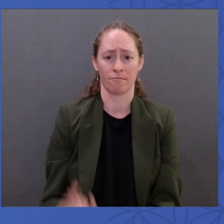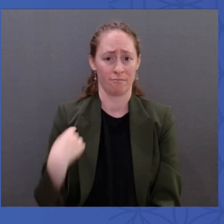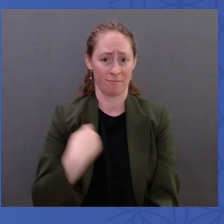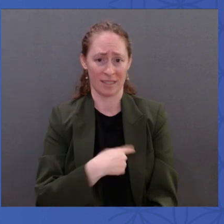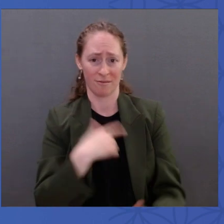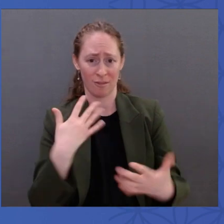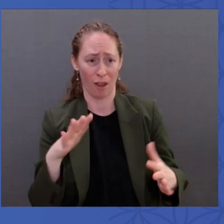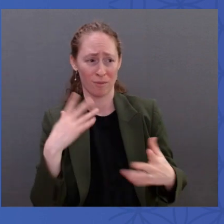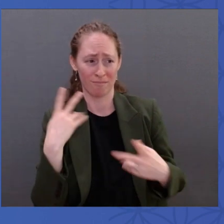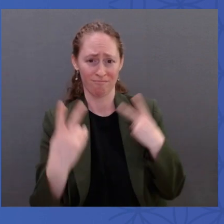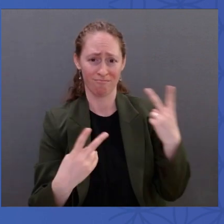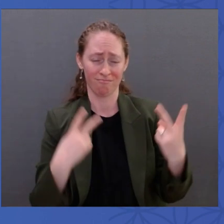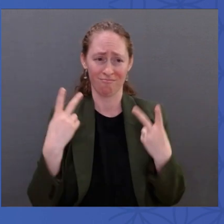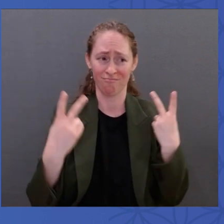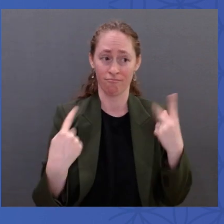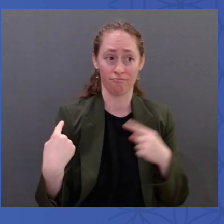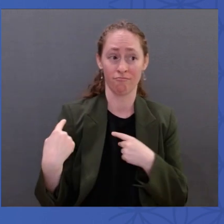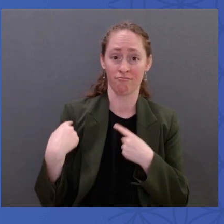for trade flows in this region.